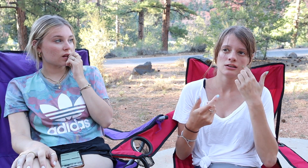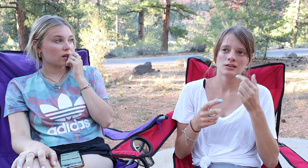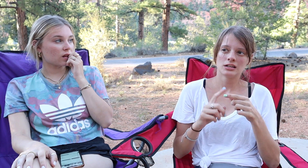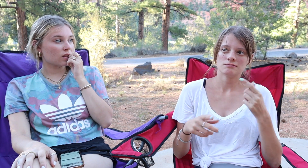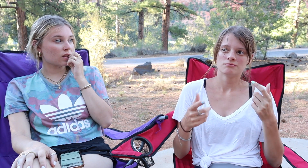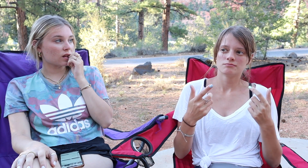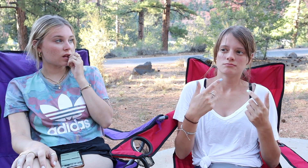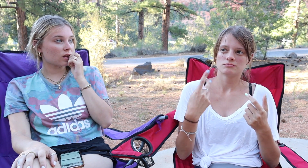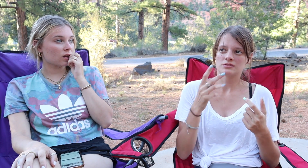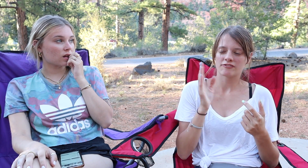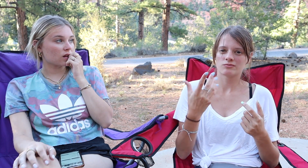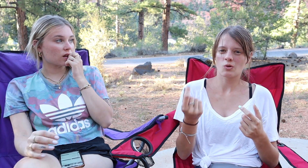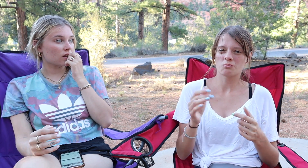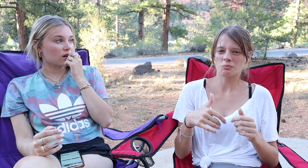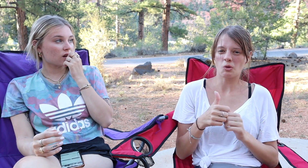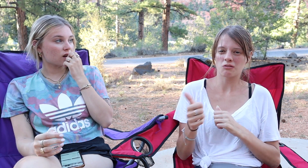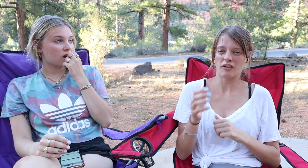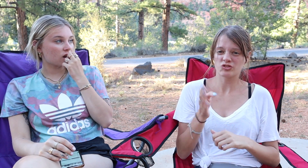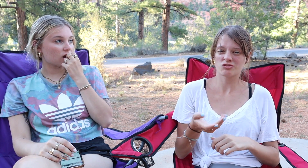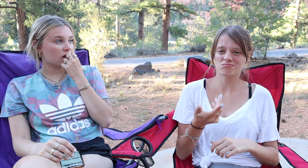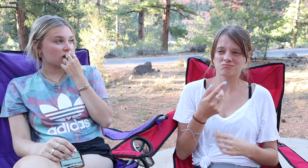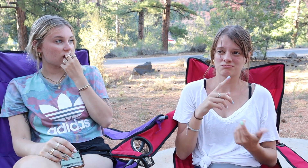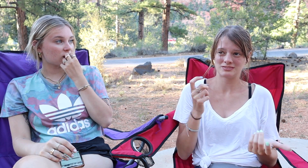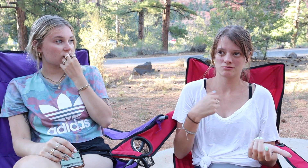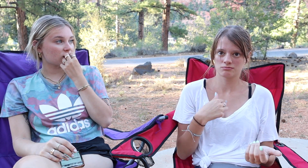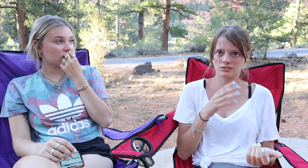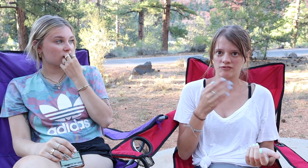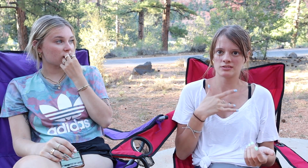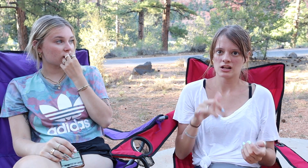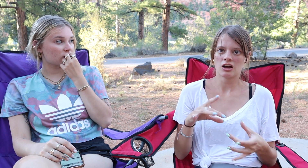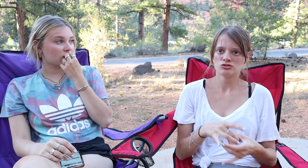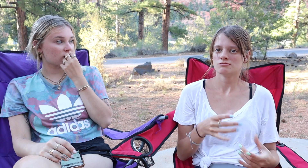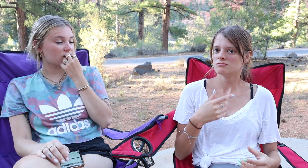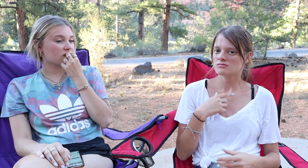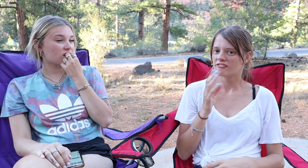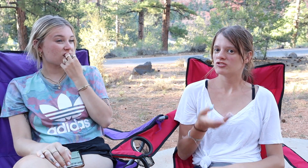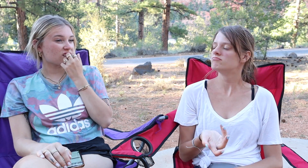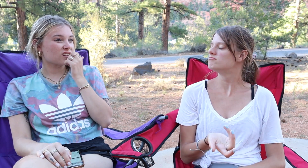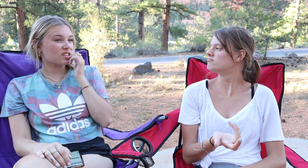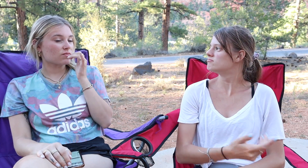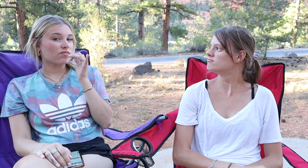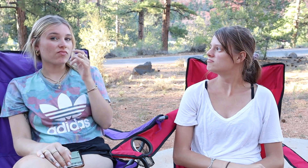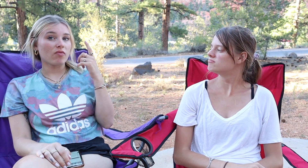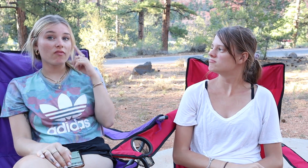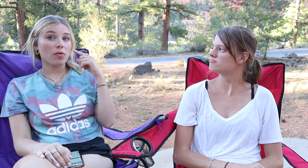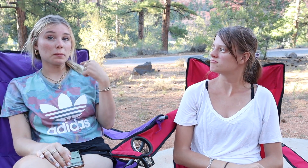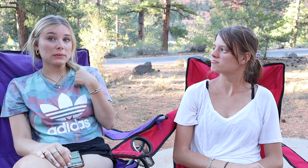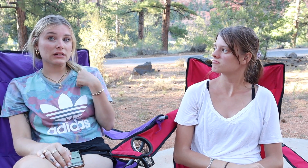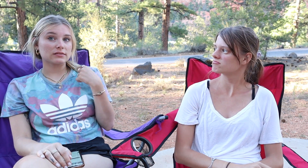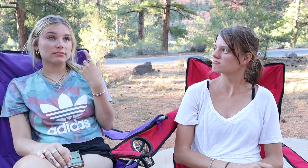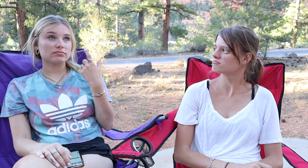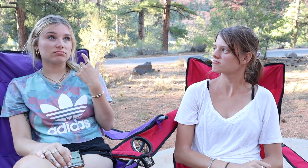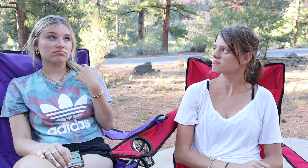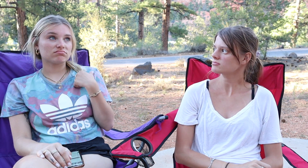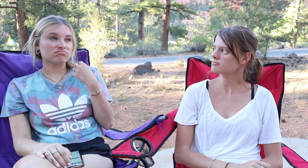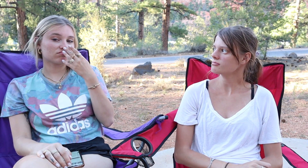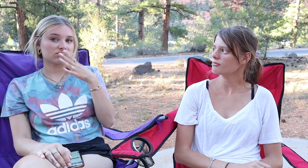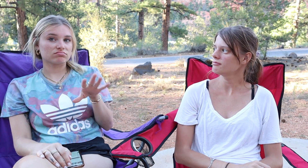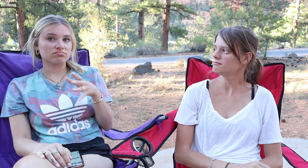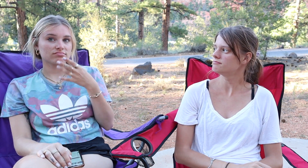but we never go that far we never did because I never have that connection with them because of the barrier in between C: for me it doesn't matter